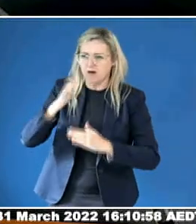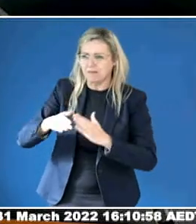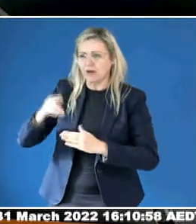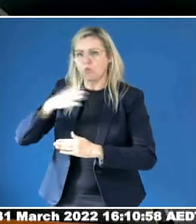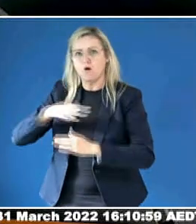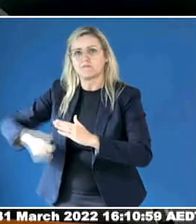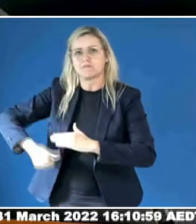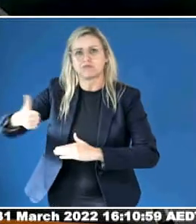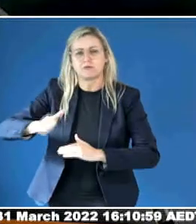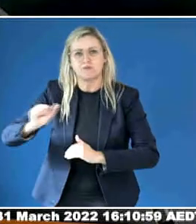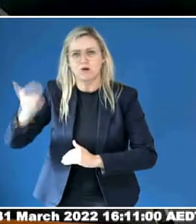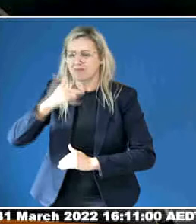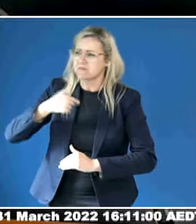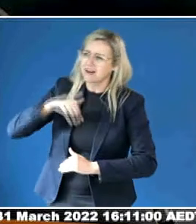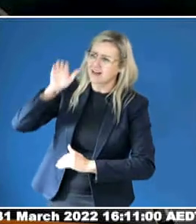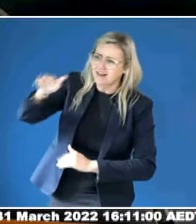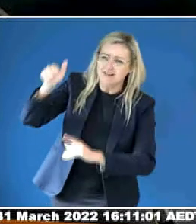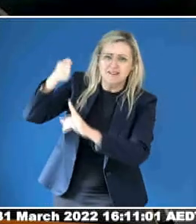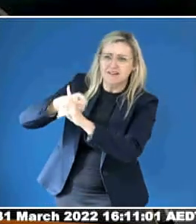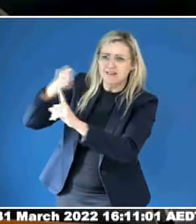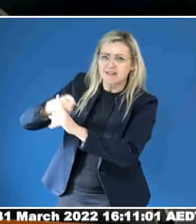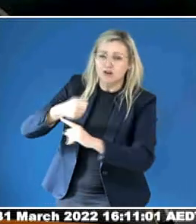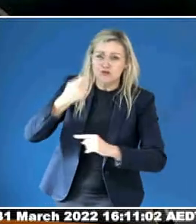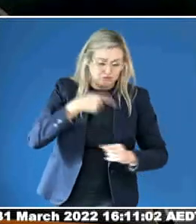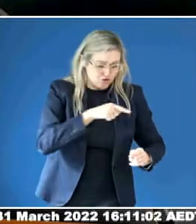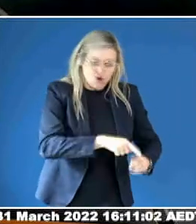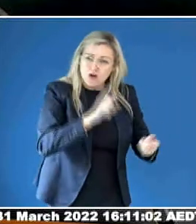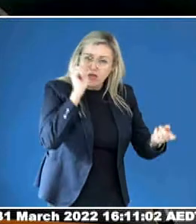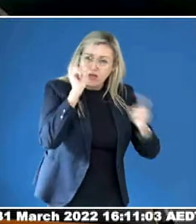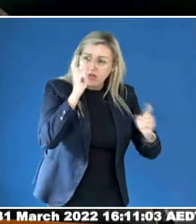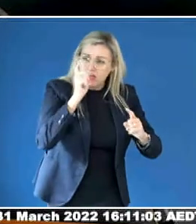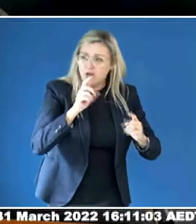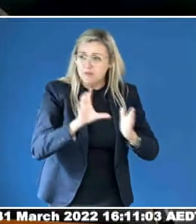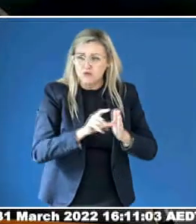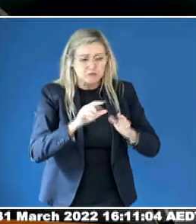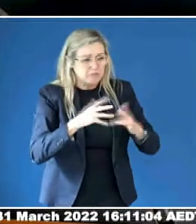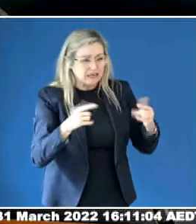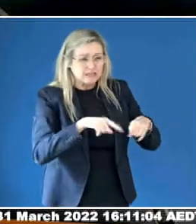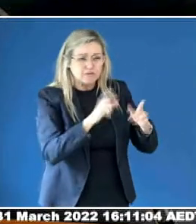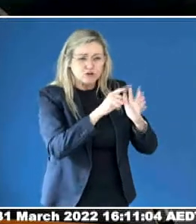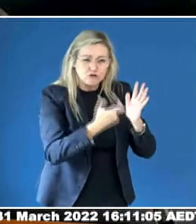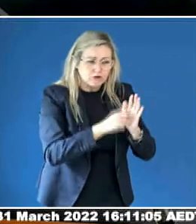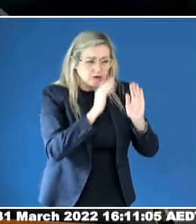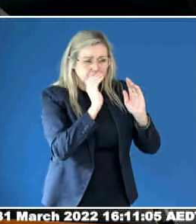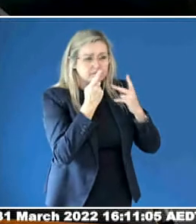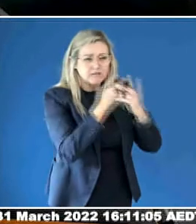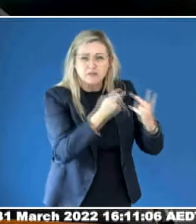diagnosis and us getting letters of support regarding her anxiety from multiple medical practitioners. At the end of the day, we managed to keep her in the program but the